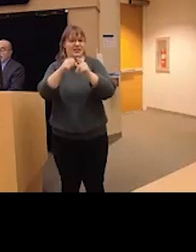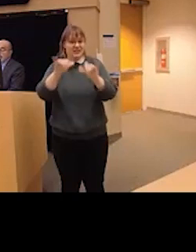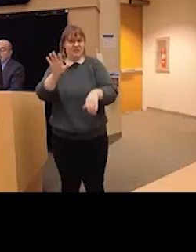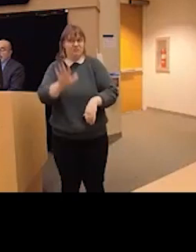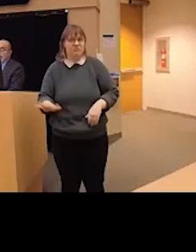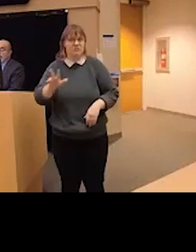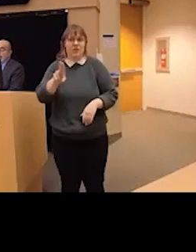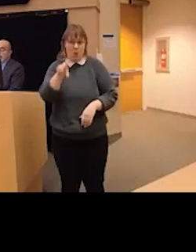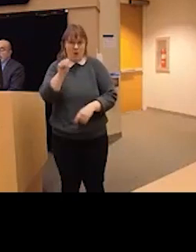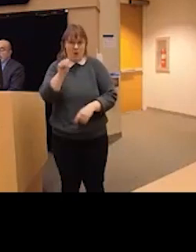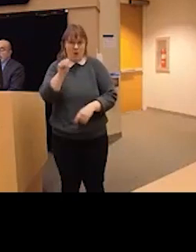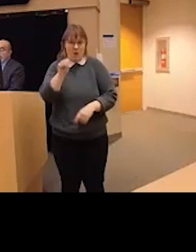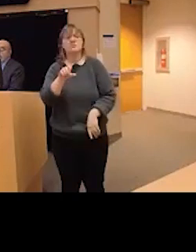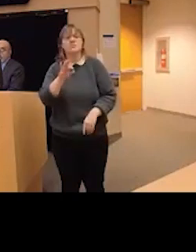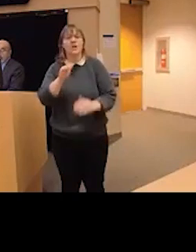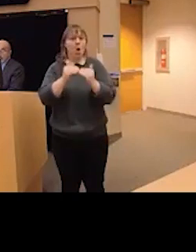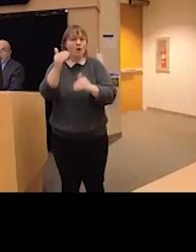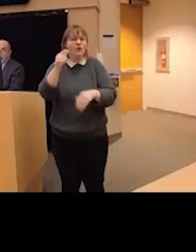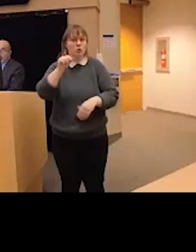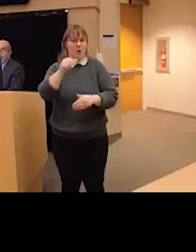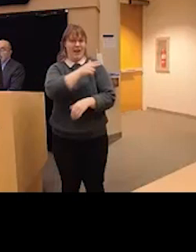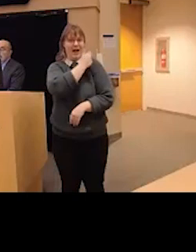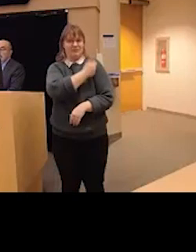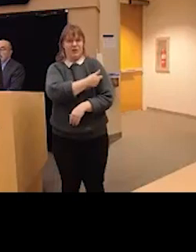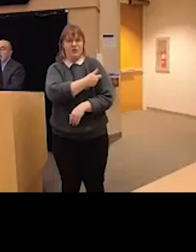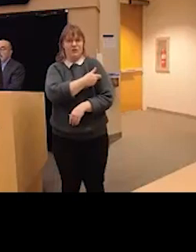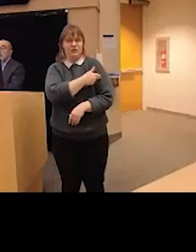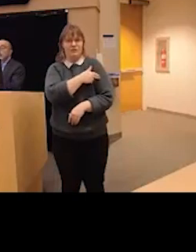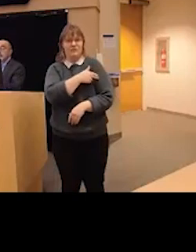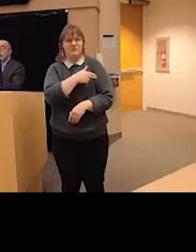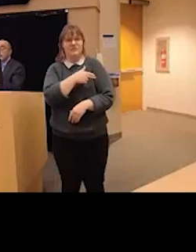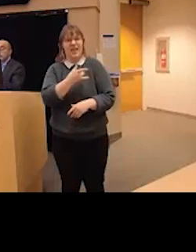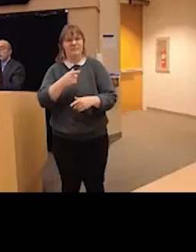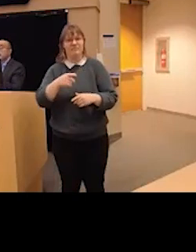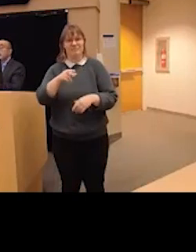um and over 20 hospitals that's within kind of the inner ring of Pittsburgh there's actually